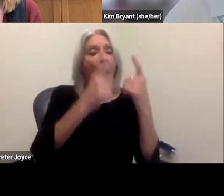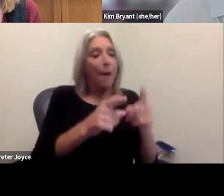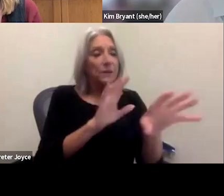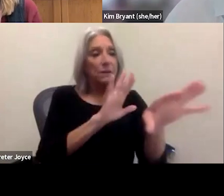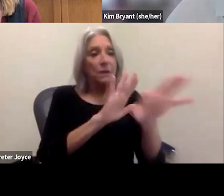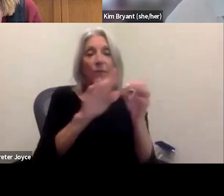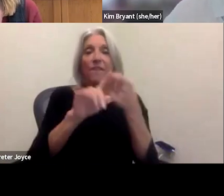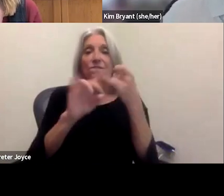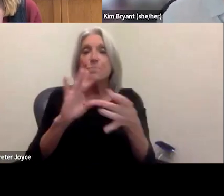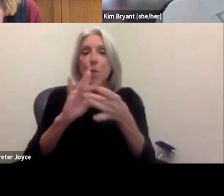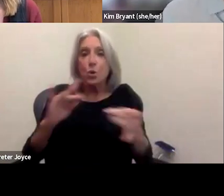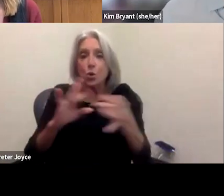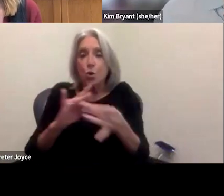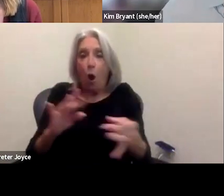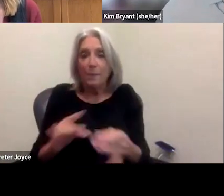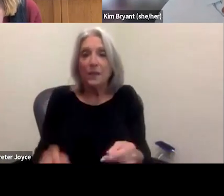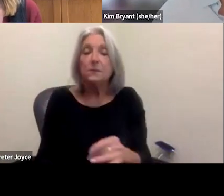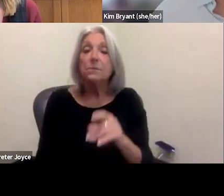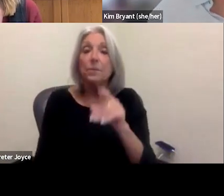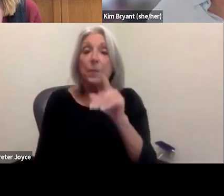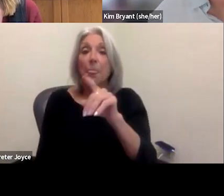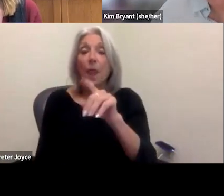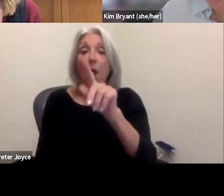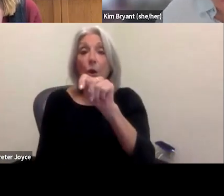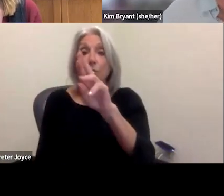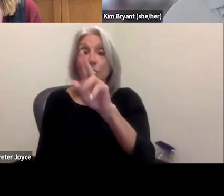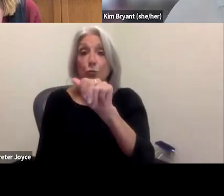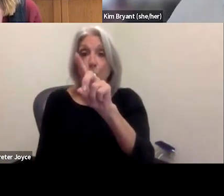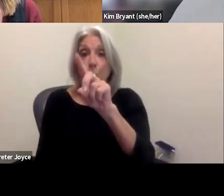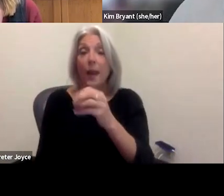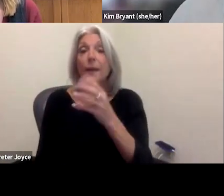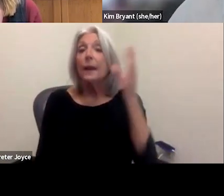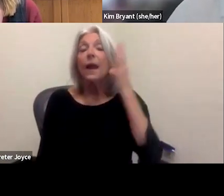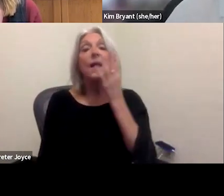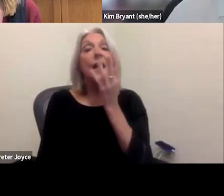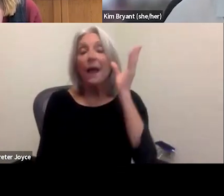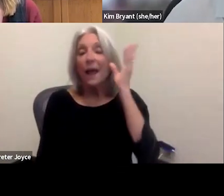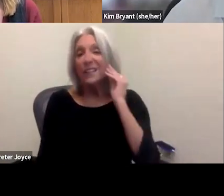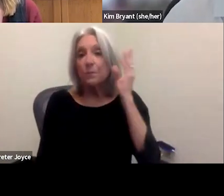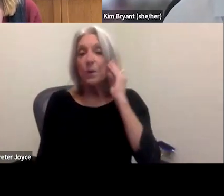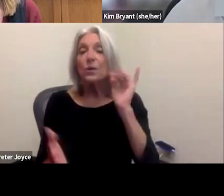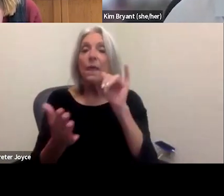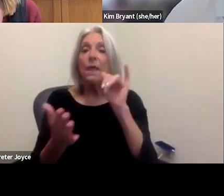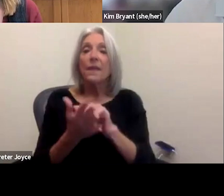Third area-- trade expertise. This ties back to the way that DisCoTec centers disabled folks